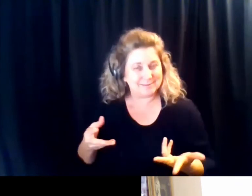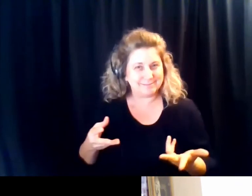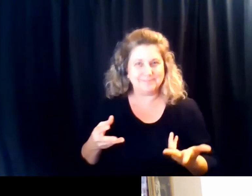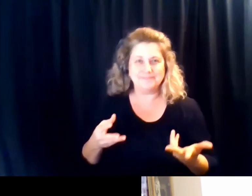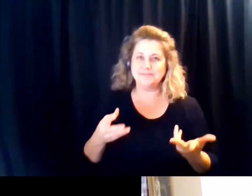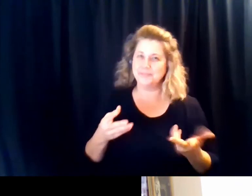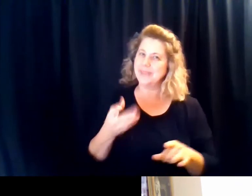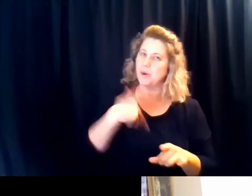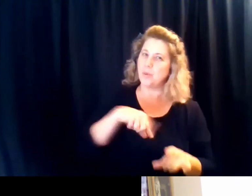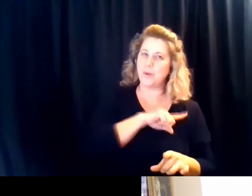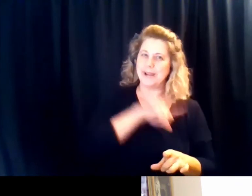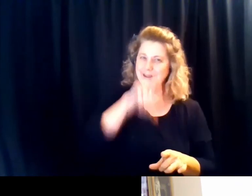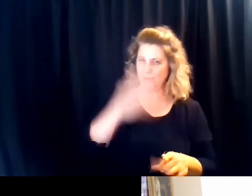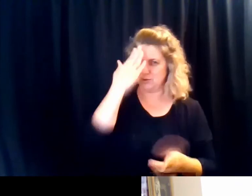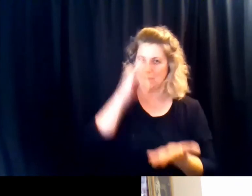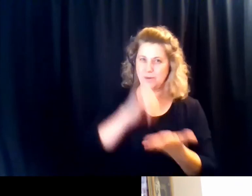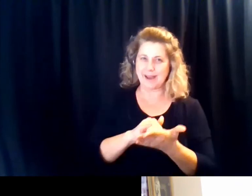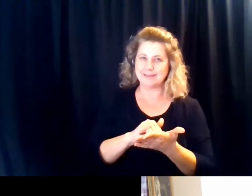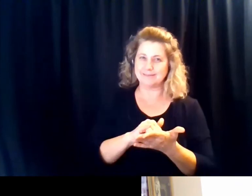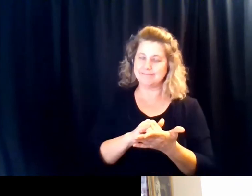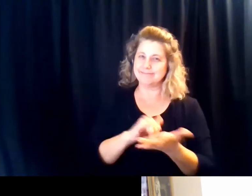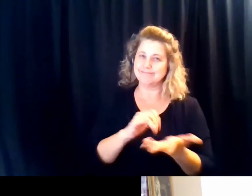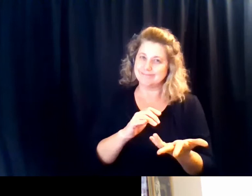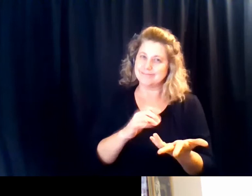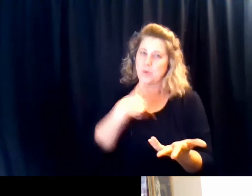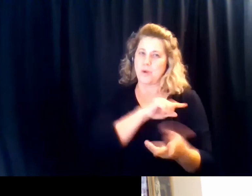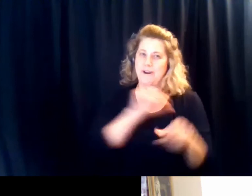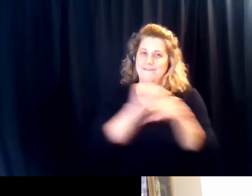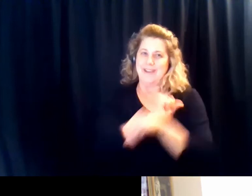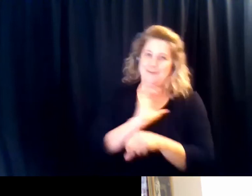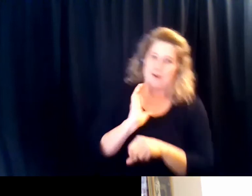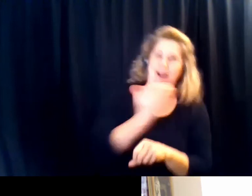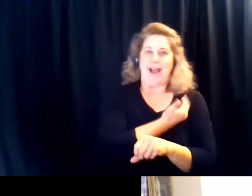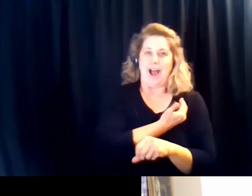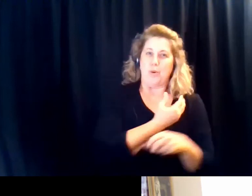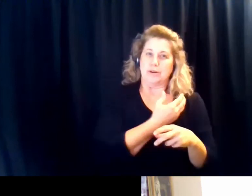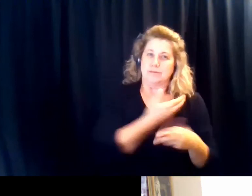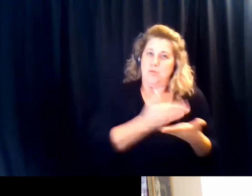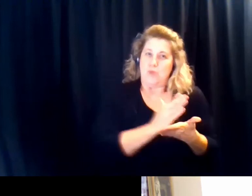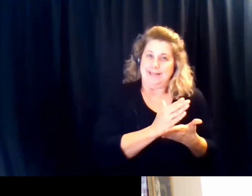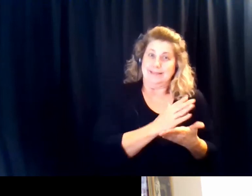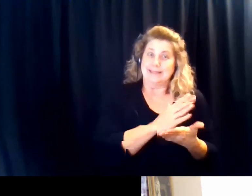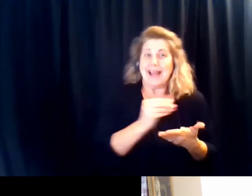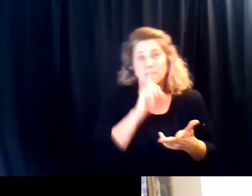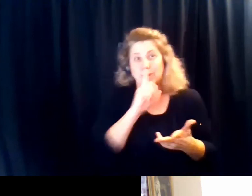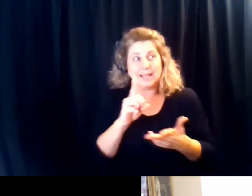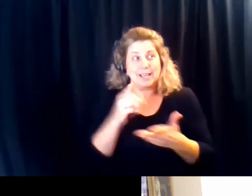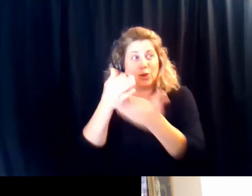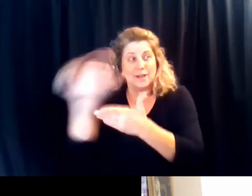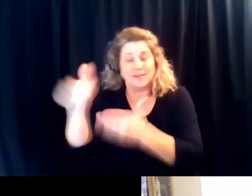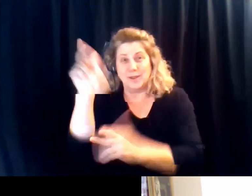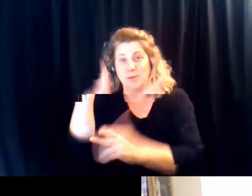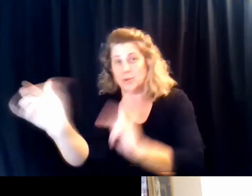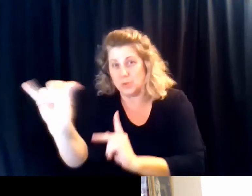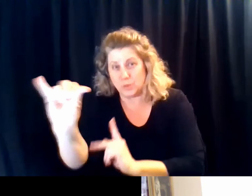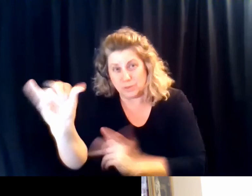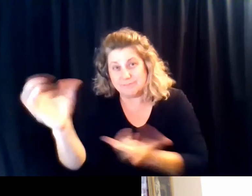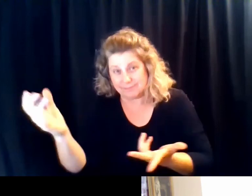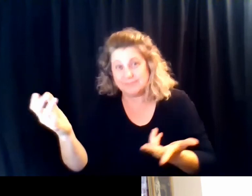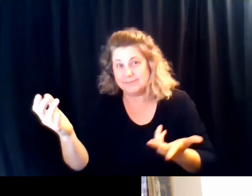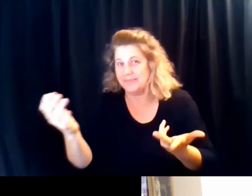Judith Heumann: Our language and playing around with it and feeling like they can tell me what I should call myself at the end of the day, when we look at what goes on. Over the next 30 years